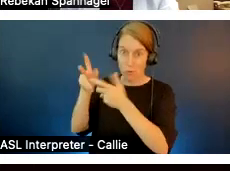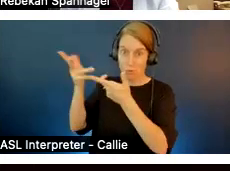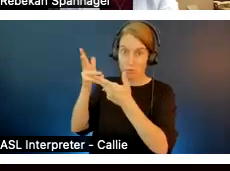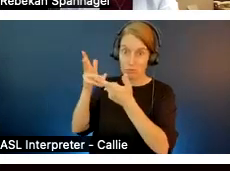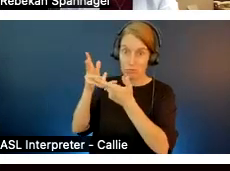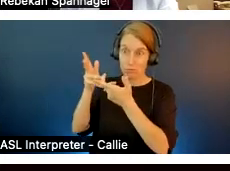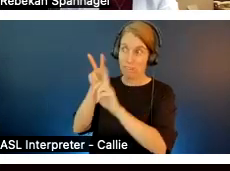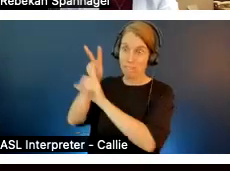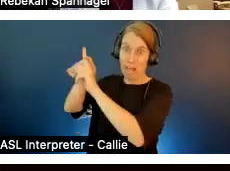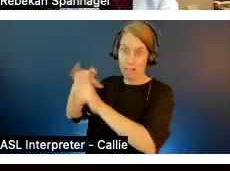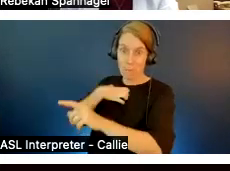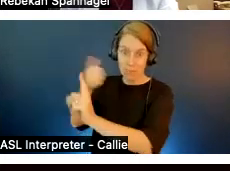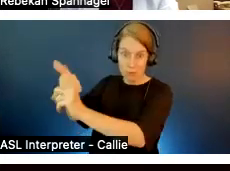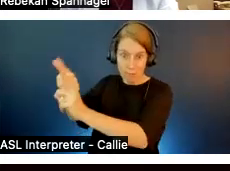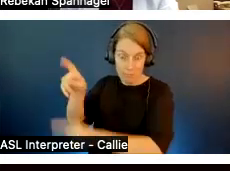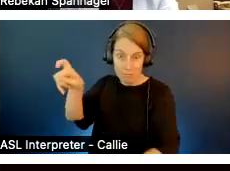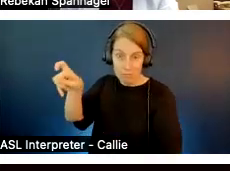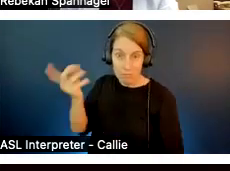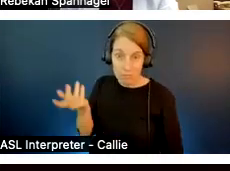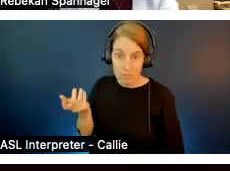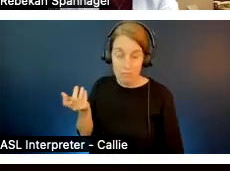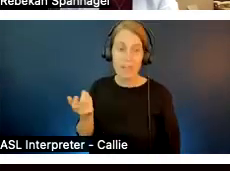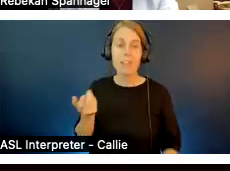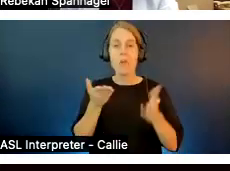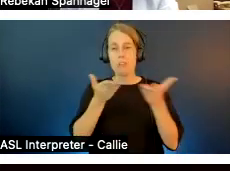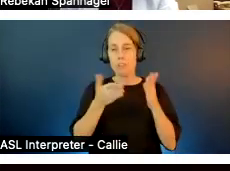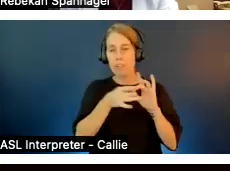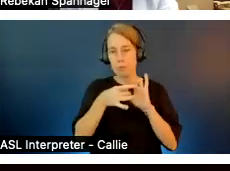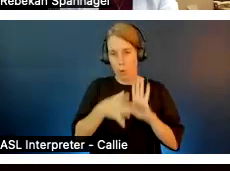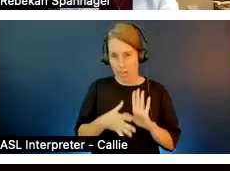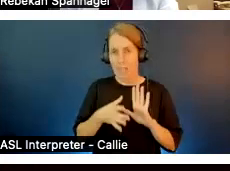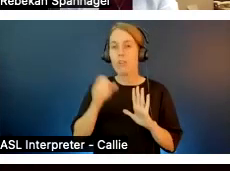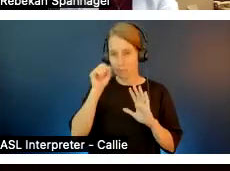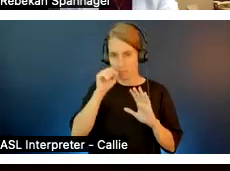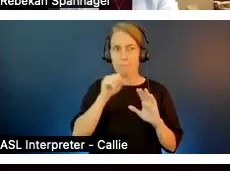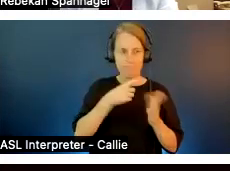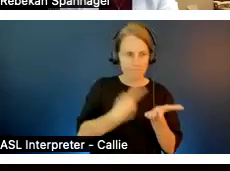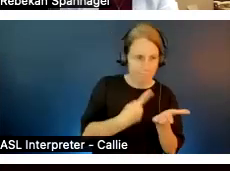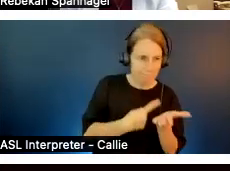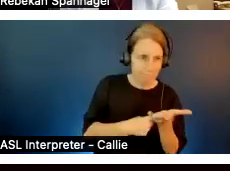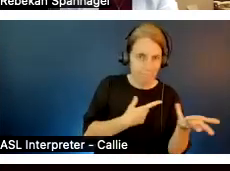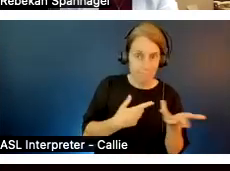so um talk to your service coordinator find who they're talking to and i would put it in writing